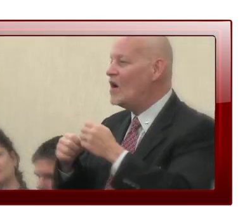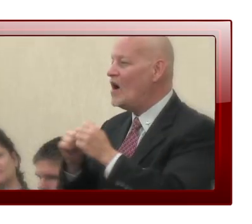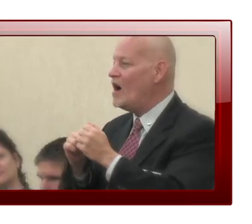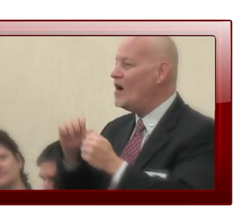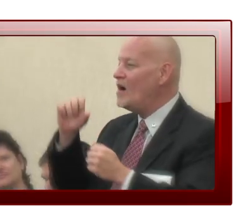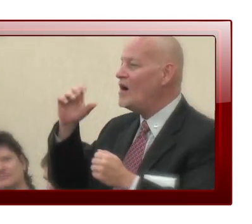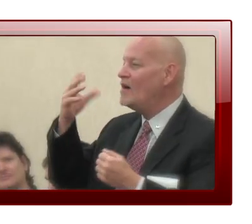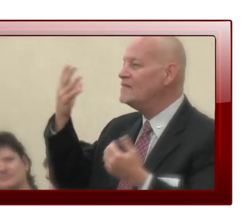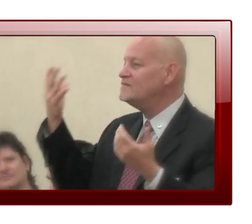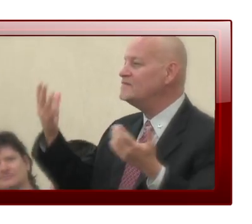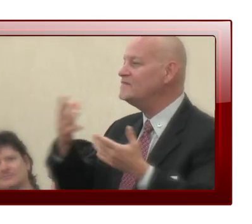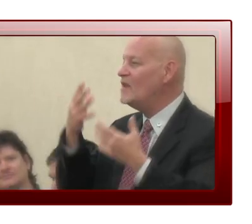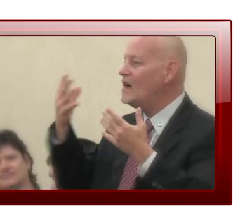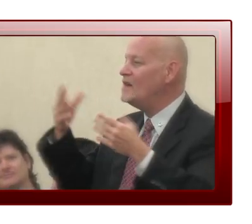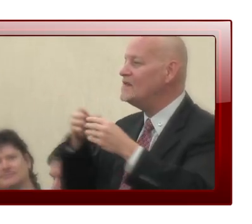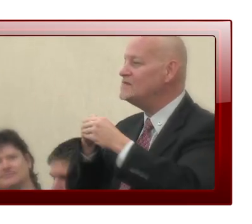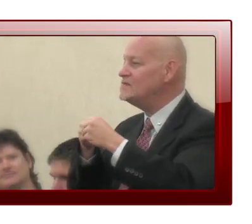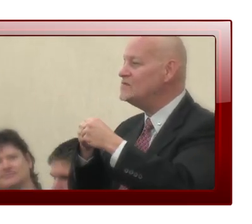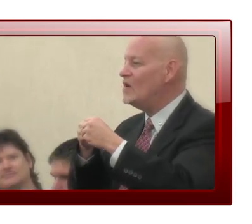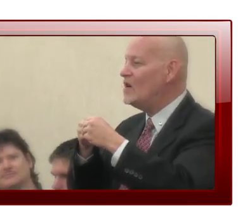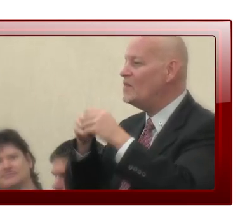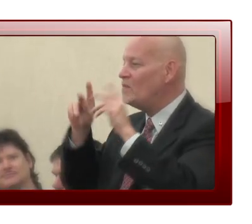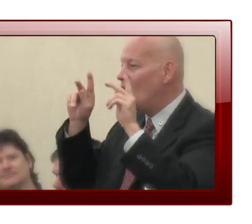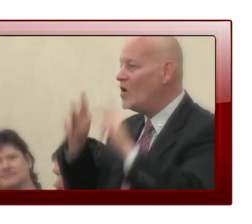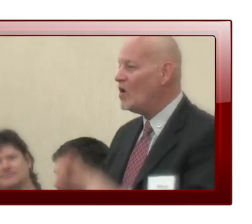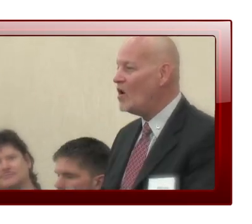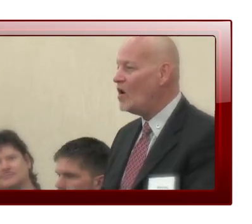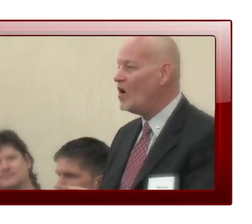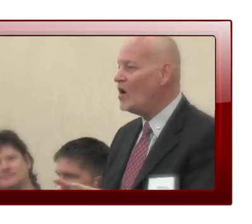is a marker of positive identity and pride.